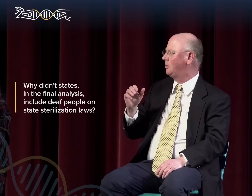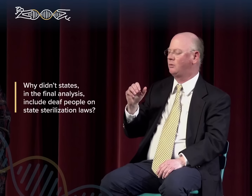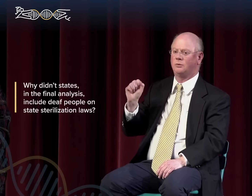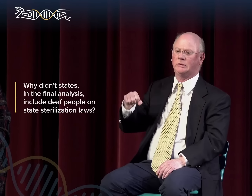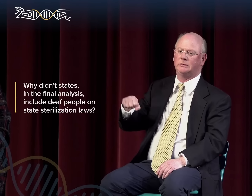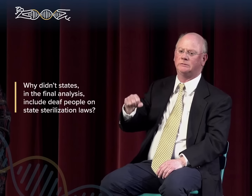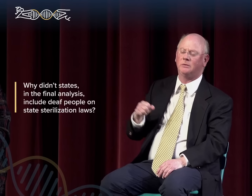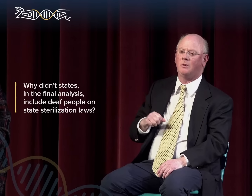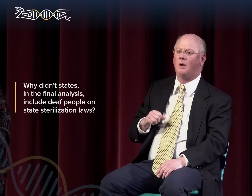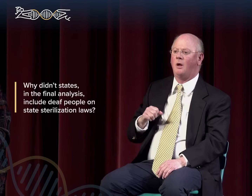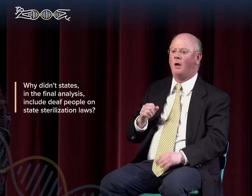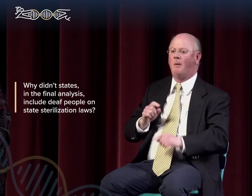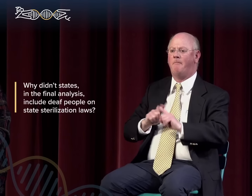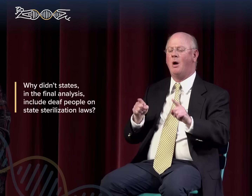So, it did indeed.